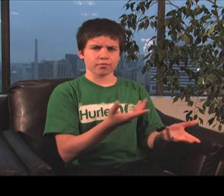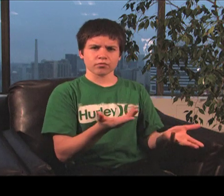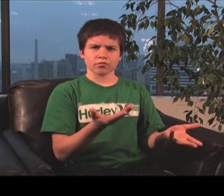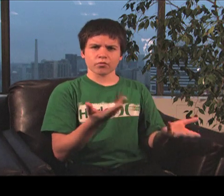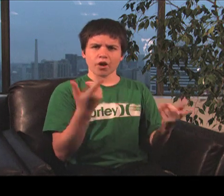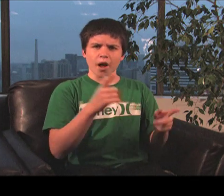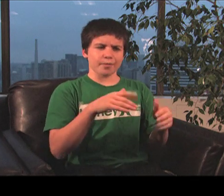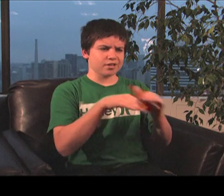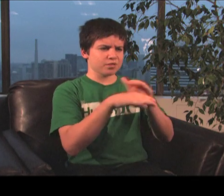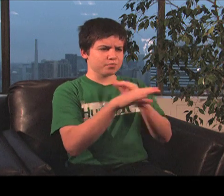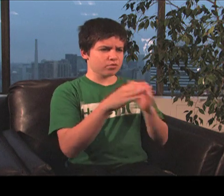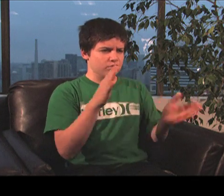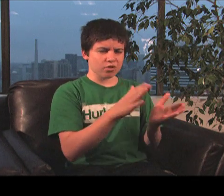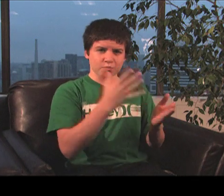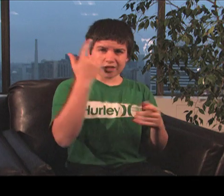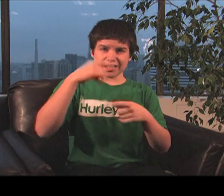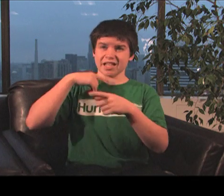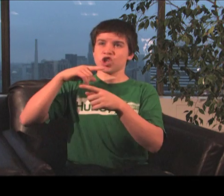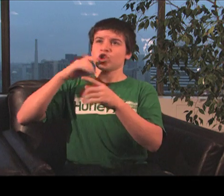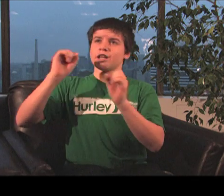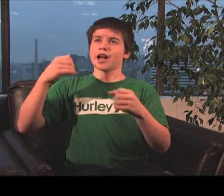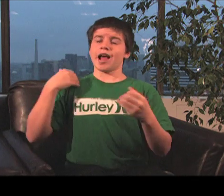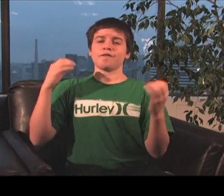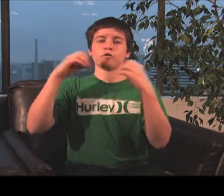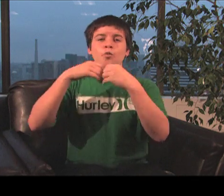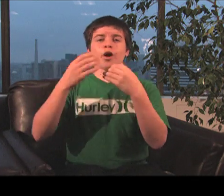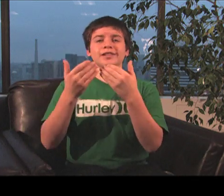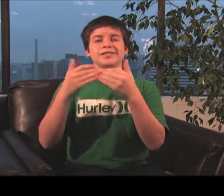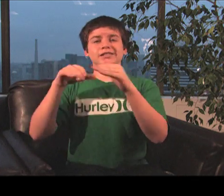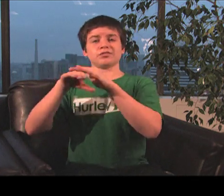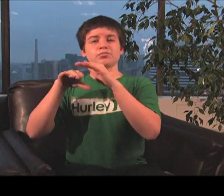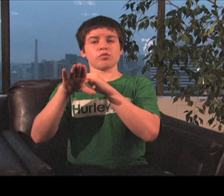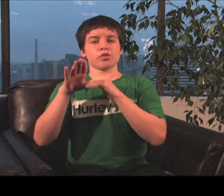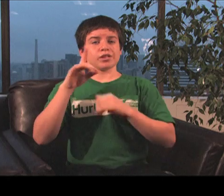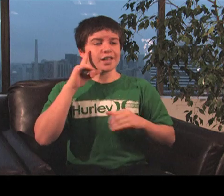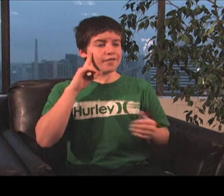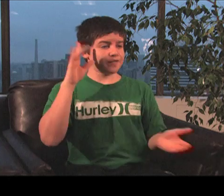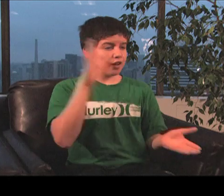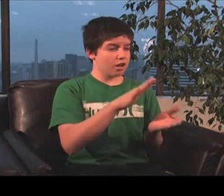there are no issues for him. He works as a Sergeant in the police services,